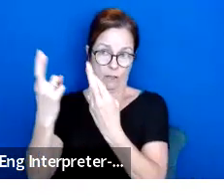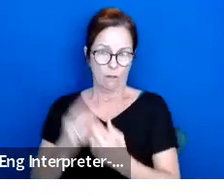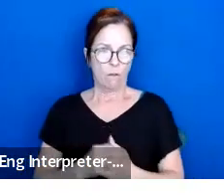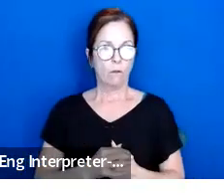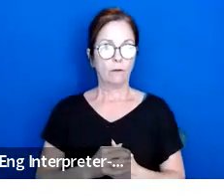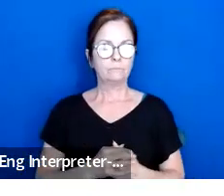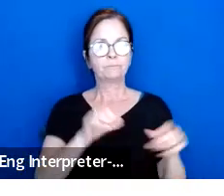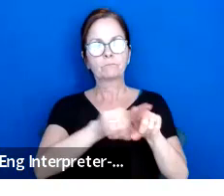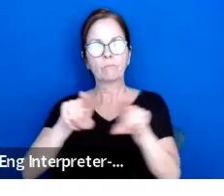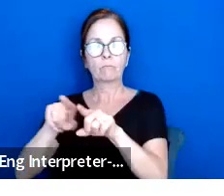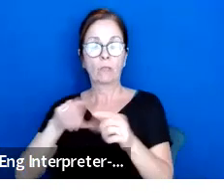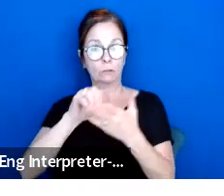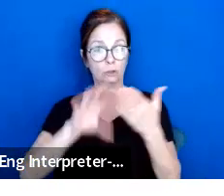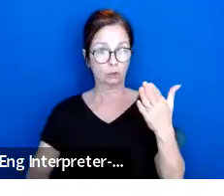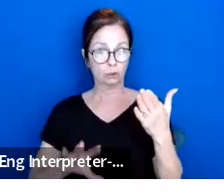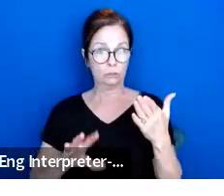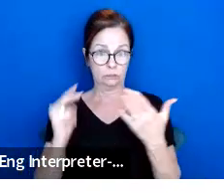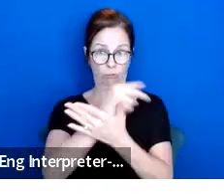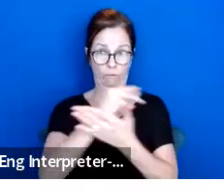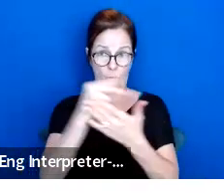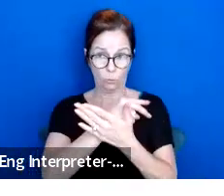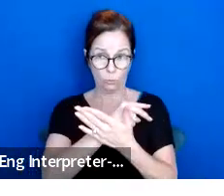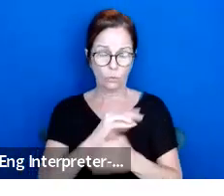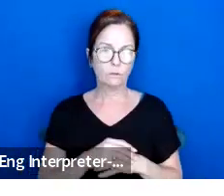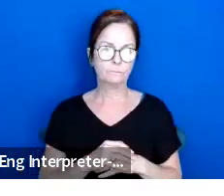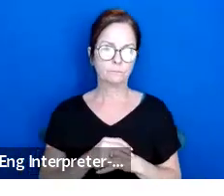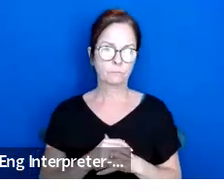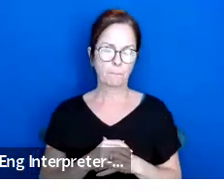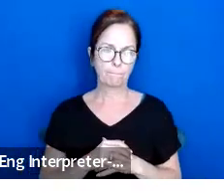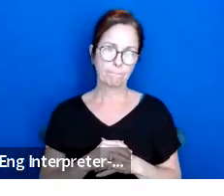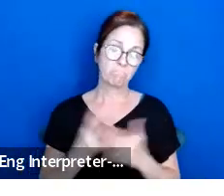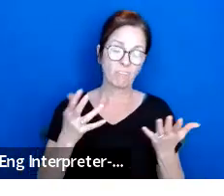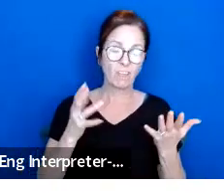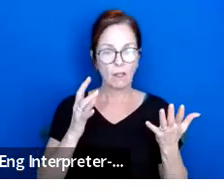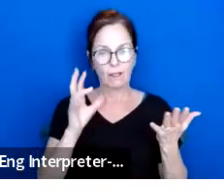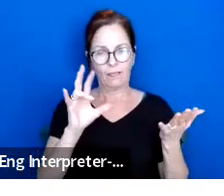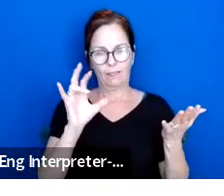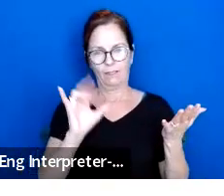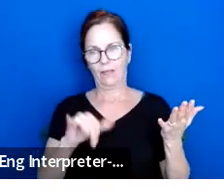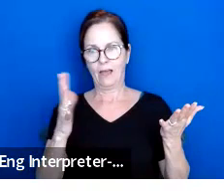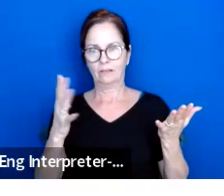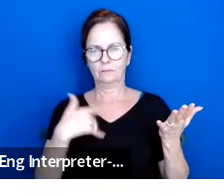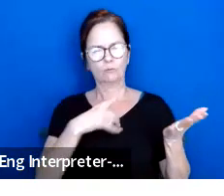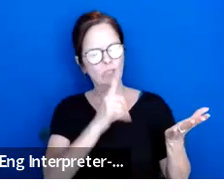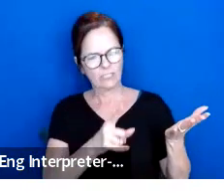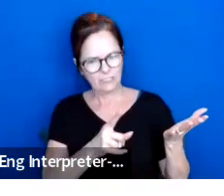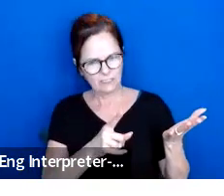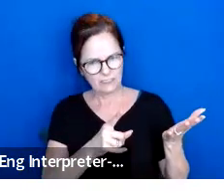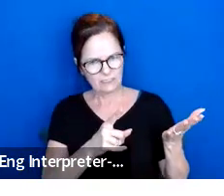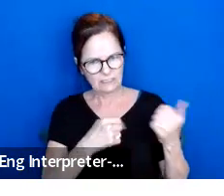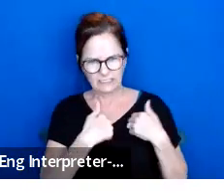And also student reviews. These, actually I'm not sure. Just can one of you tell me when these happen?